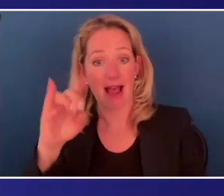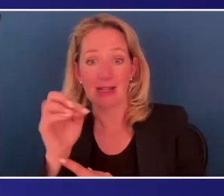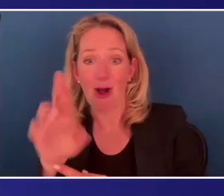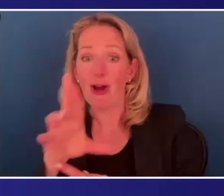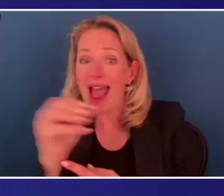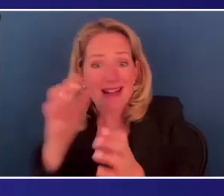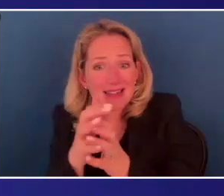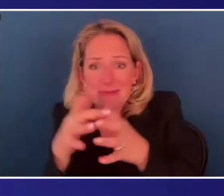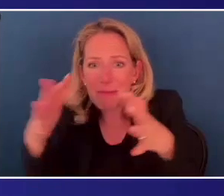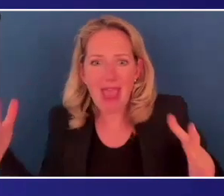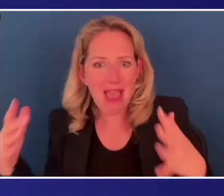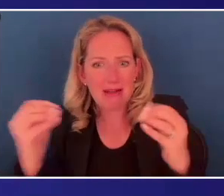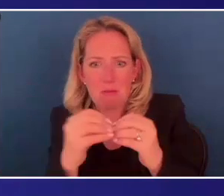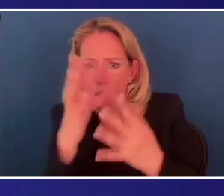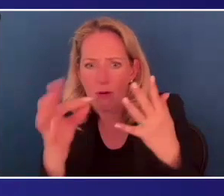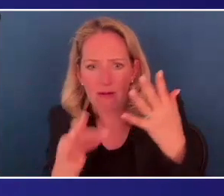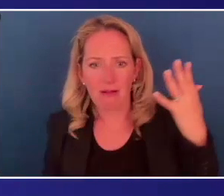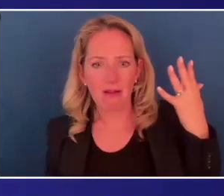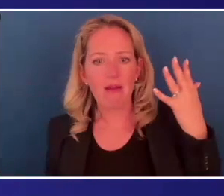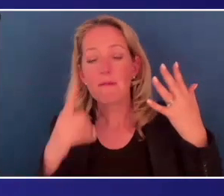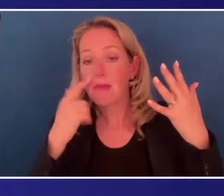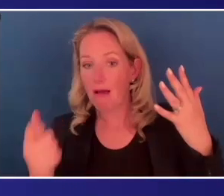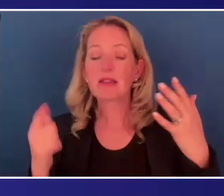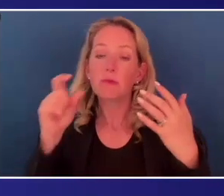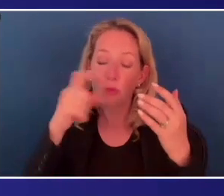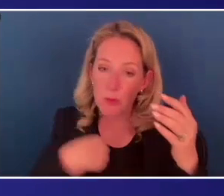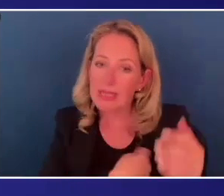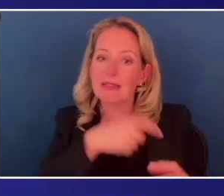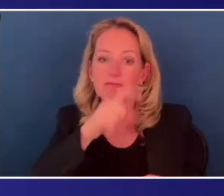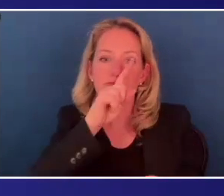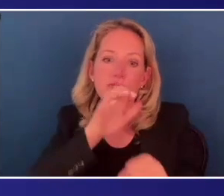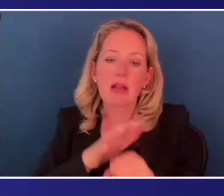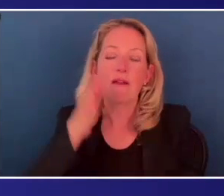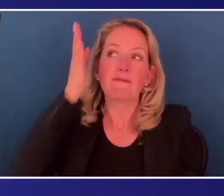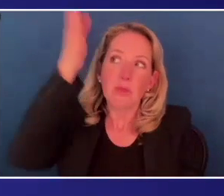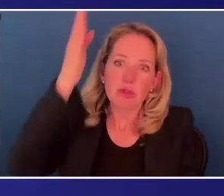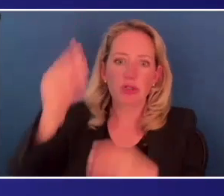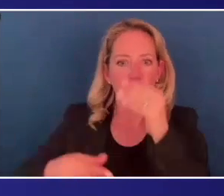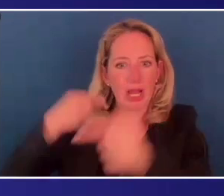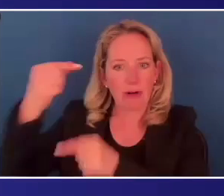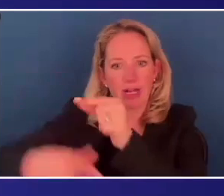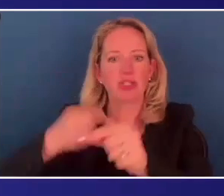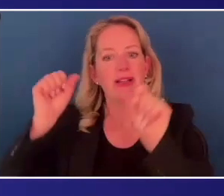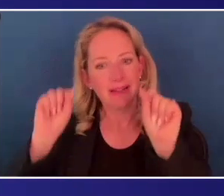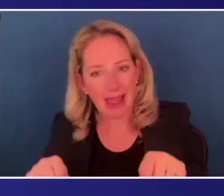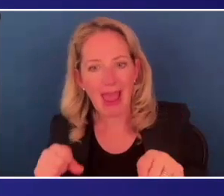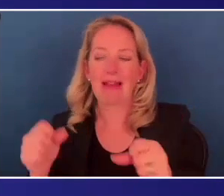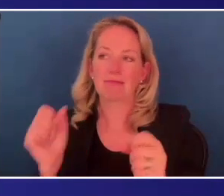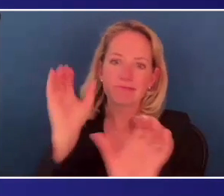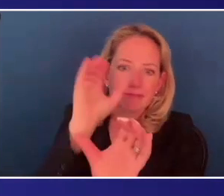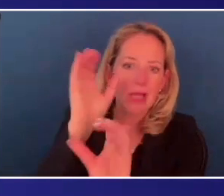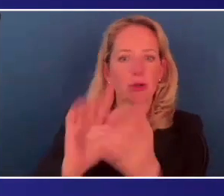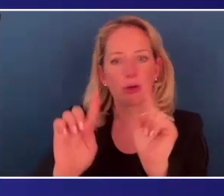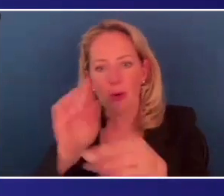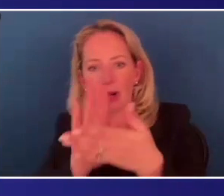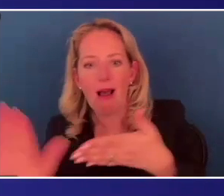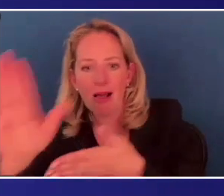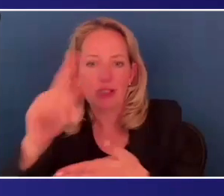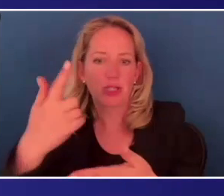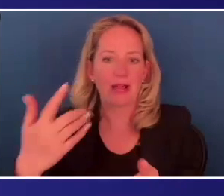We must ensure that future generations have the opportunity to pursue meaningful and fulfilling careers. Thank you and I'm happy to answer any questions.